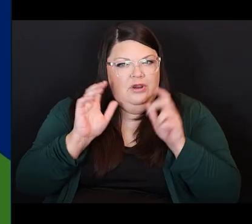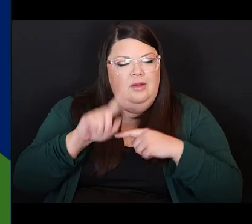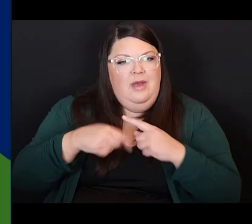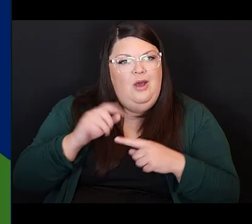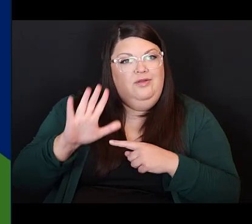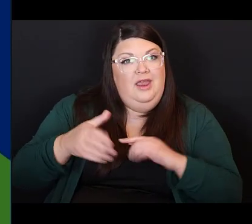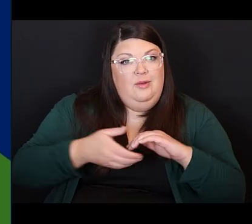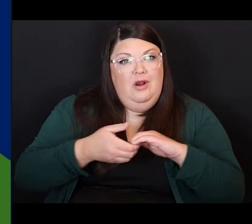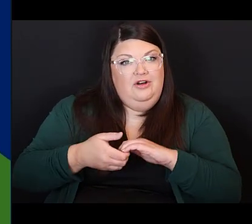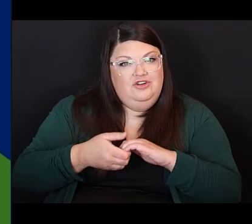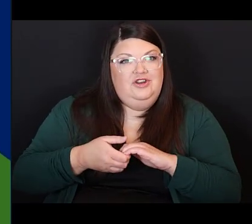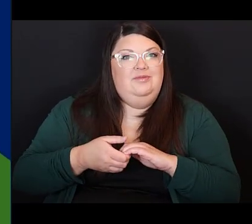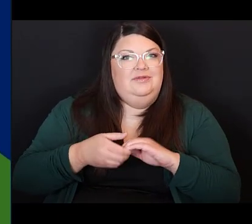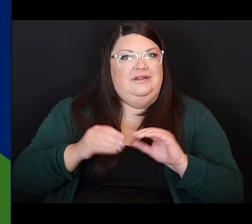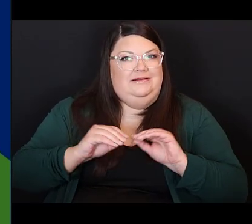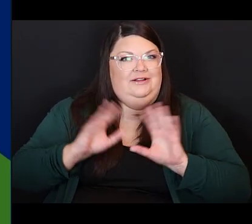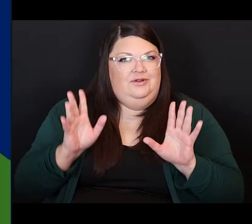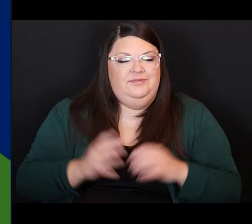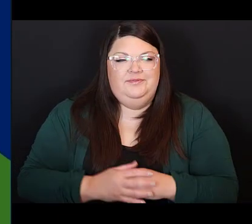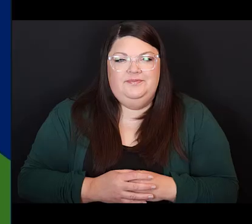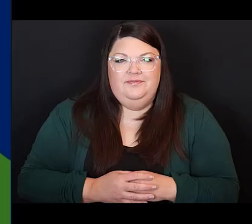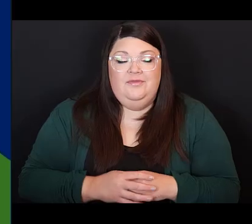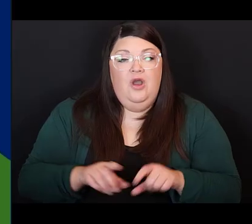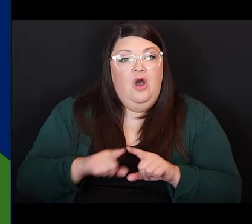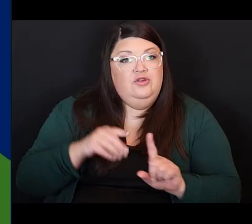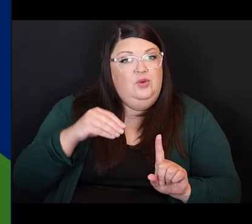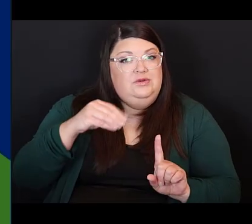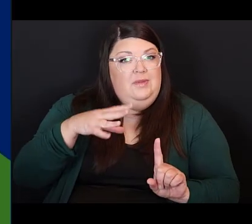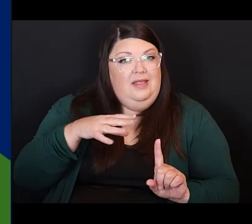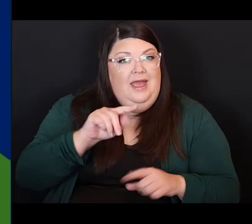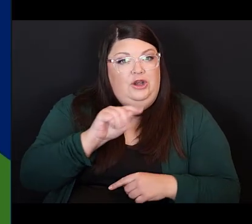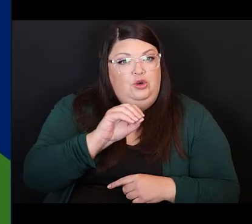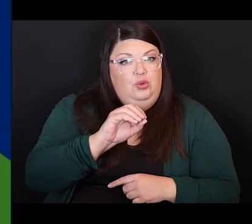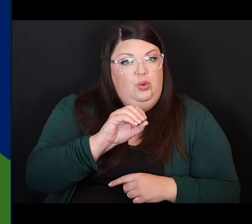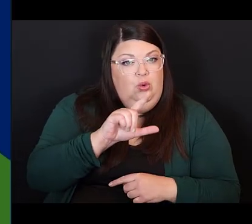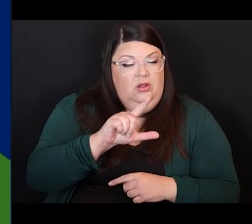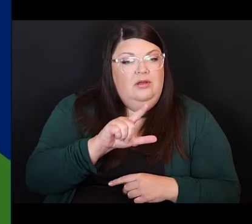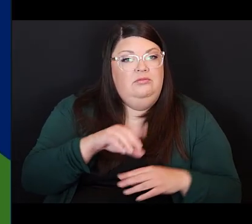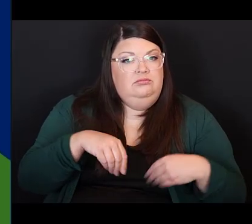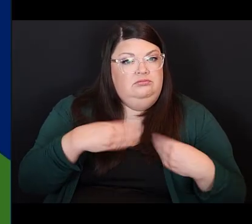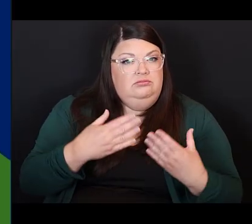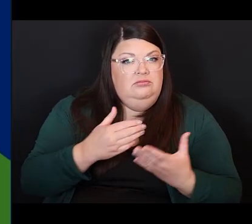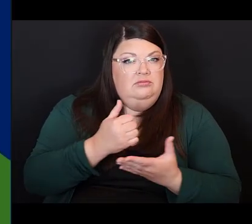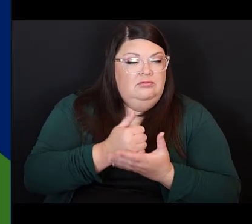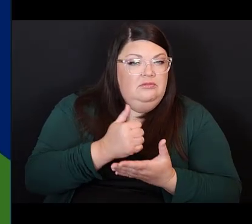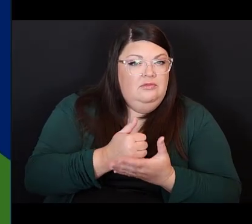partnerships directly. We will also spotlight a tool that provides helpful Guidelines for